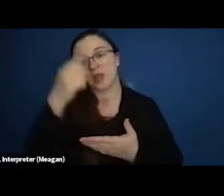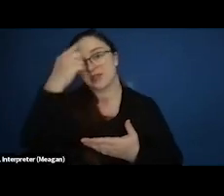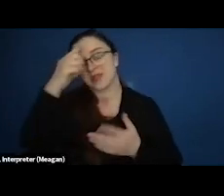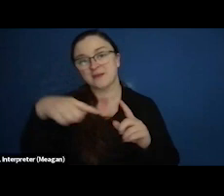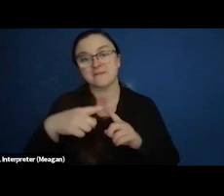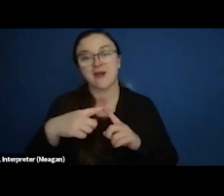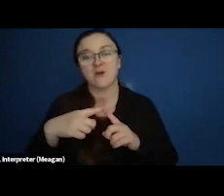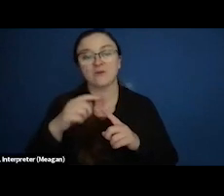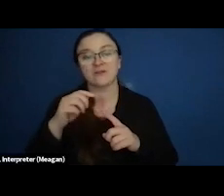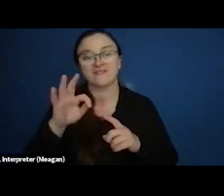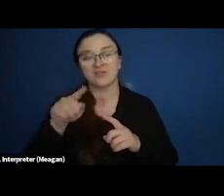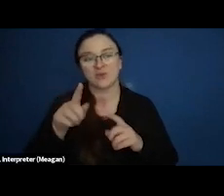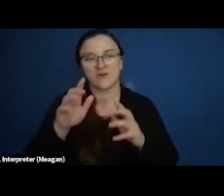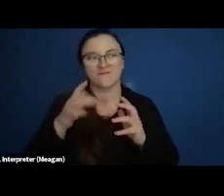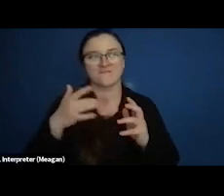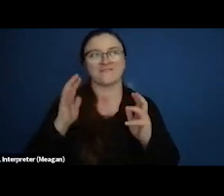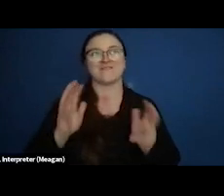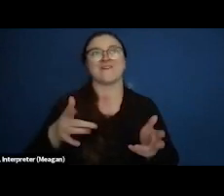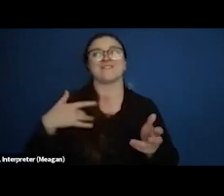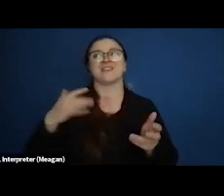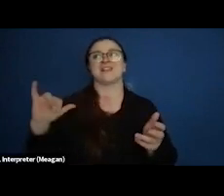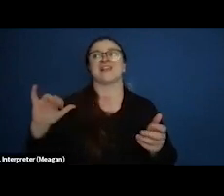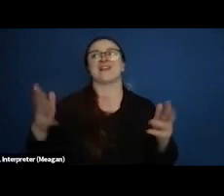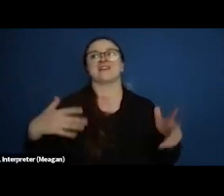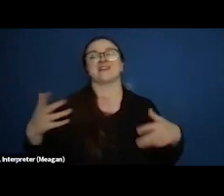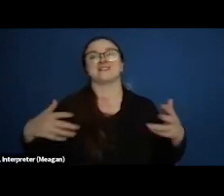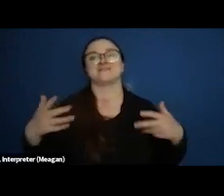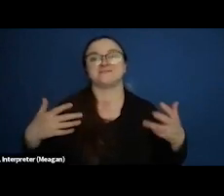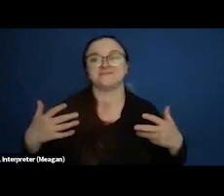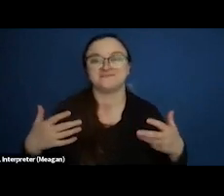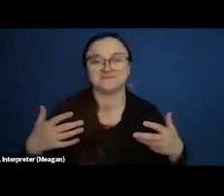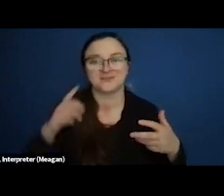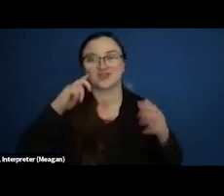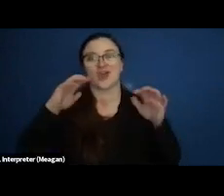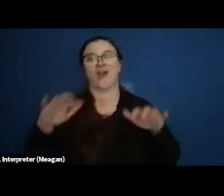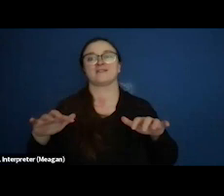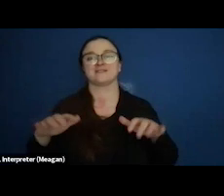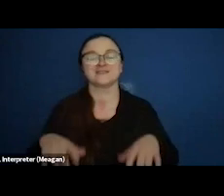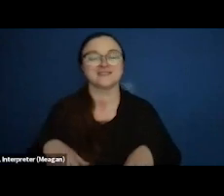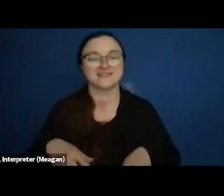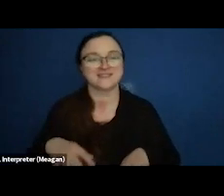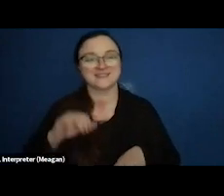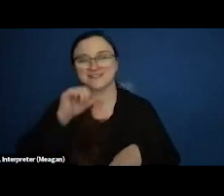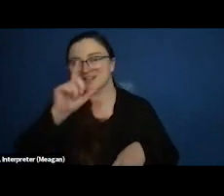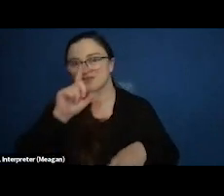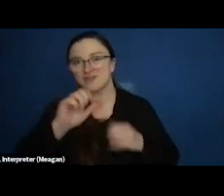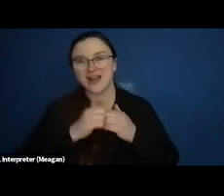if you're left with this like feeling just kind of shocked and not sure how to proceed forward,